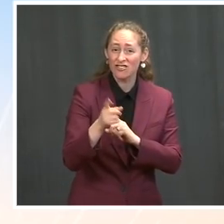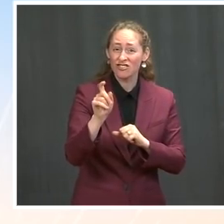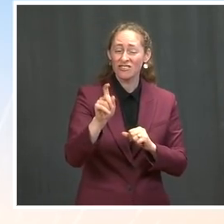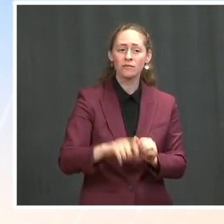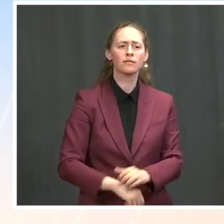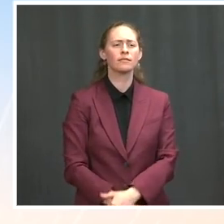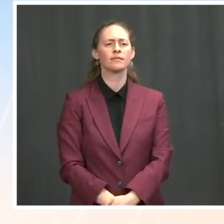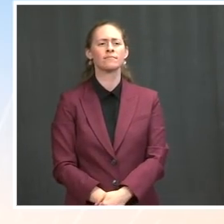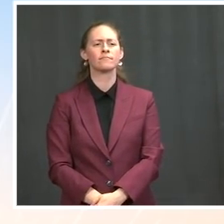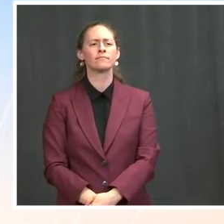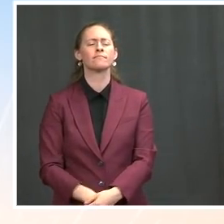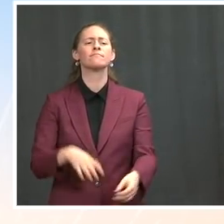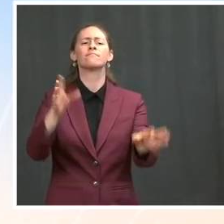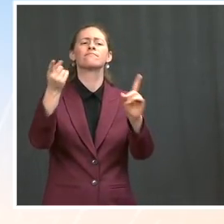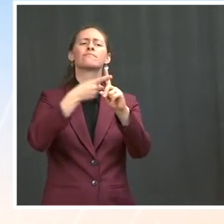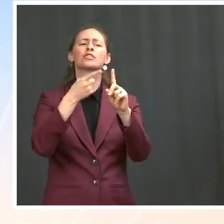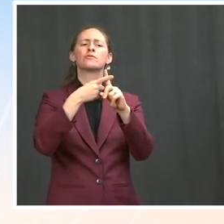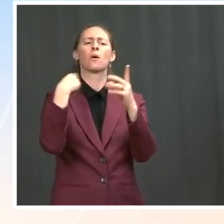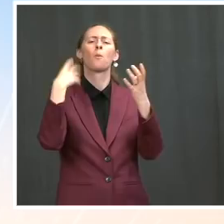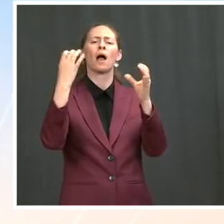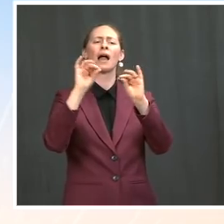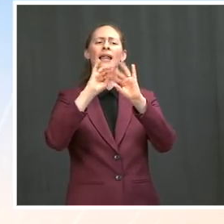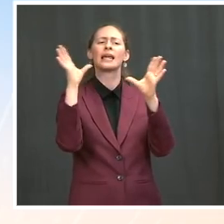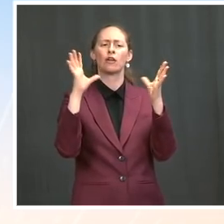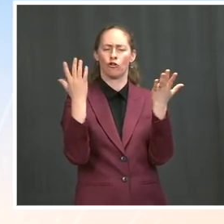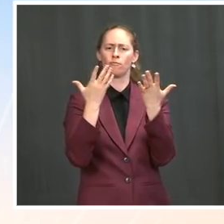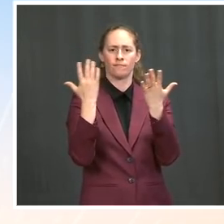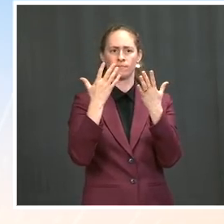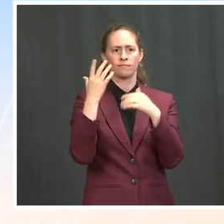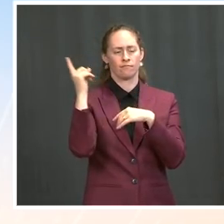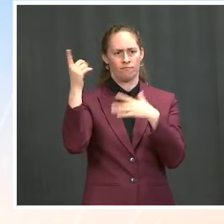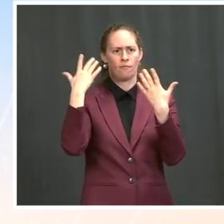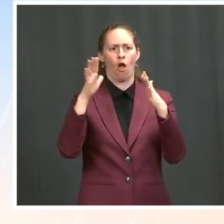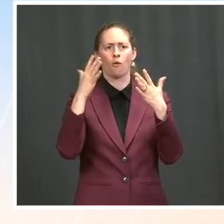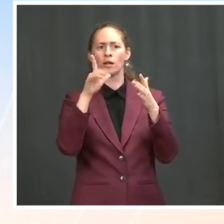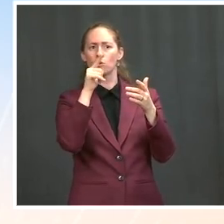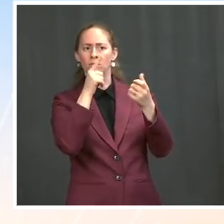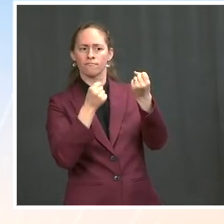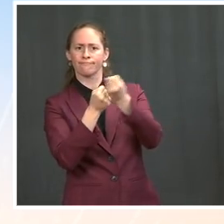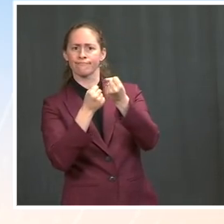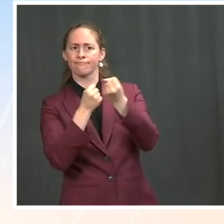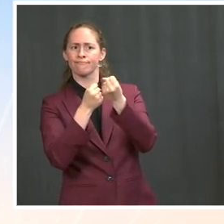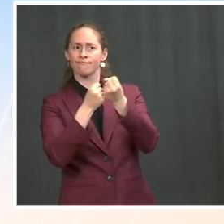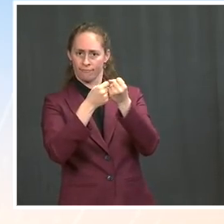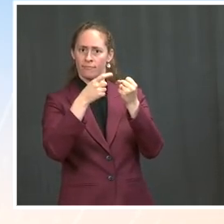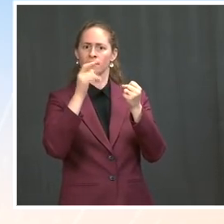has spoken to his support for a talking filibuster in the past, and, at times, other members have as well.